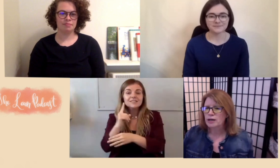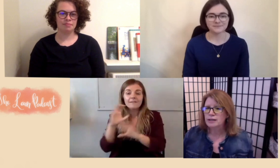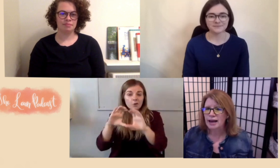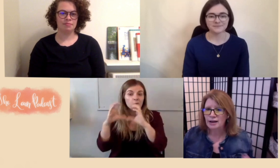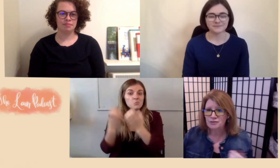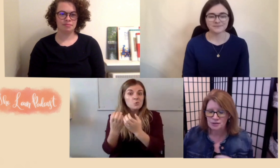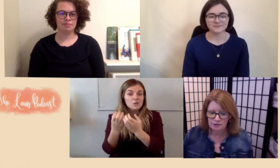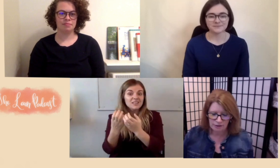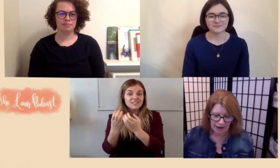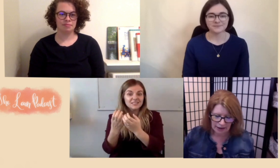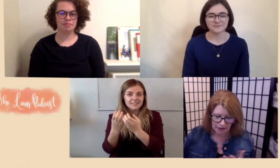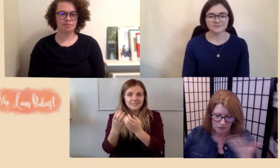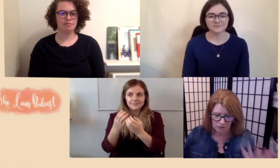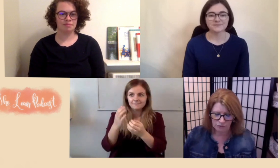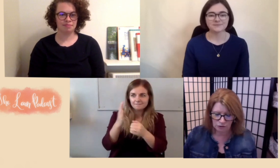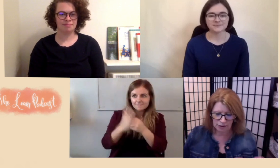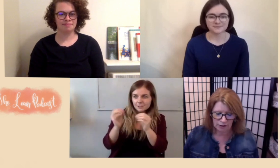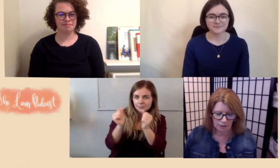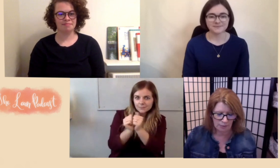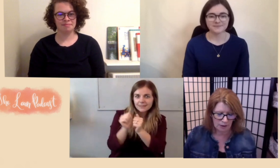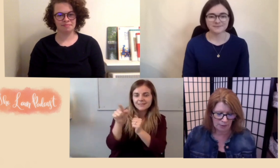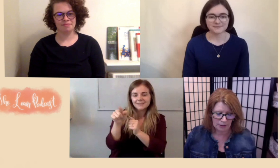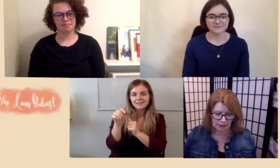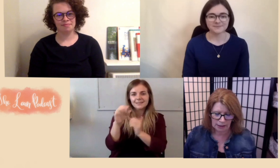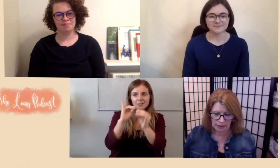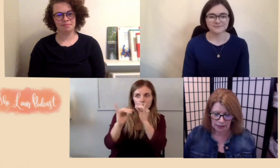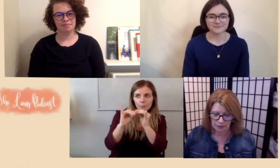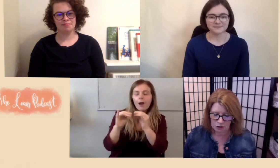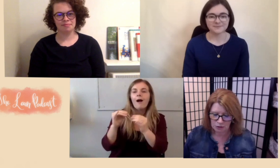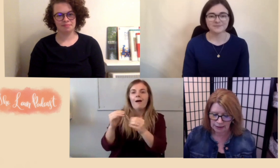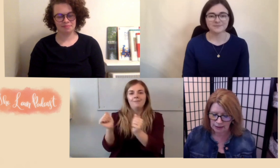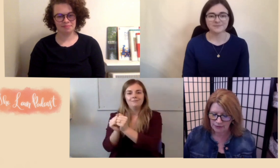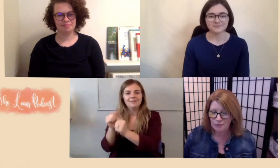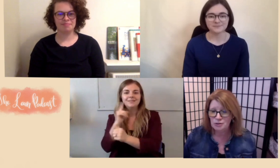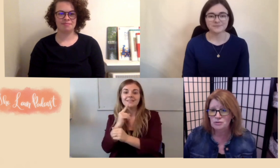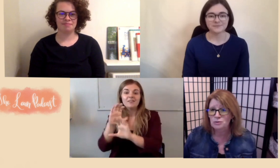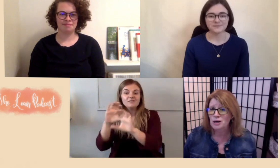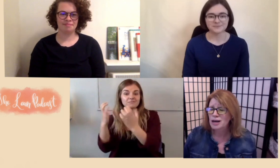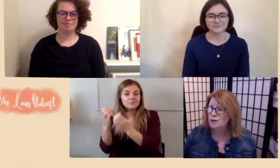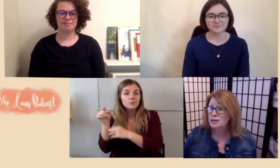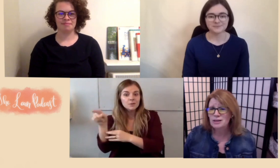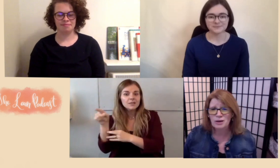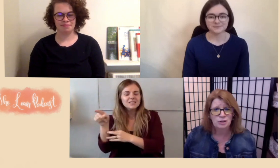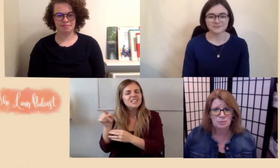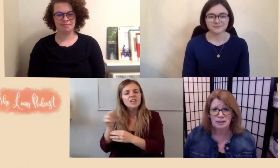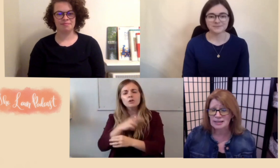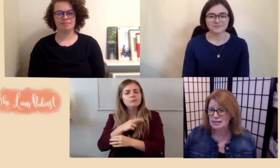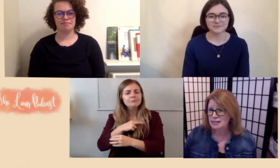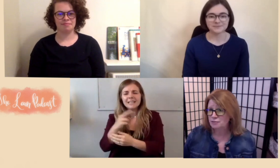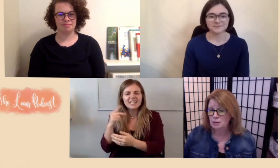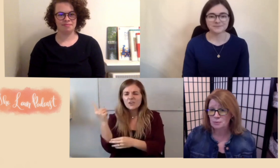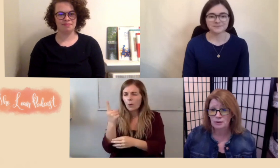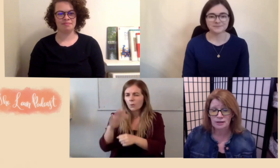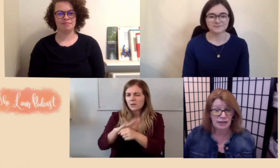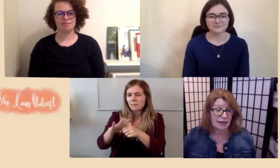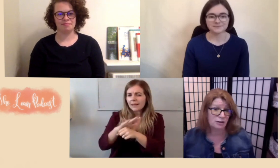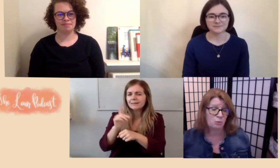and started learning American sign language directly. And that was through really the only place that deaf people in, at this point I was living in Florida,